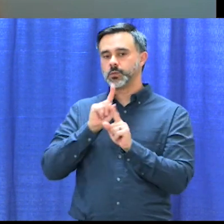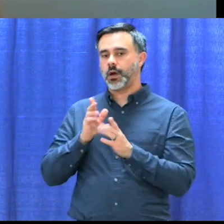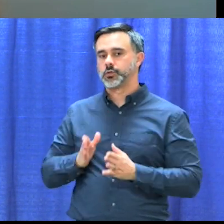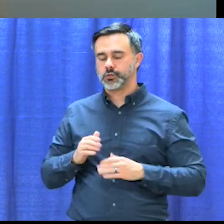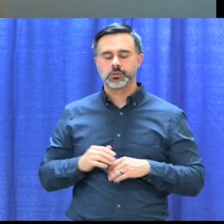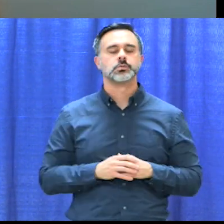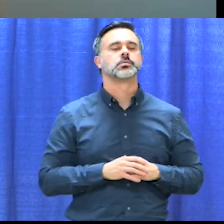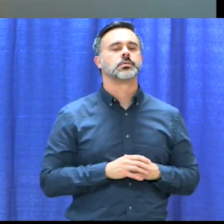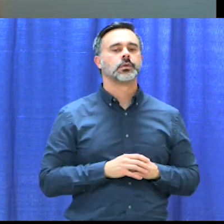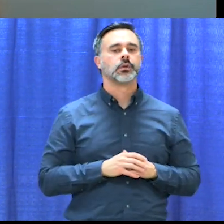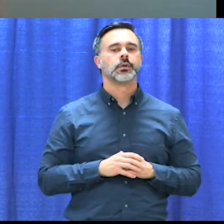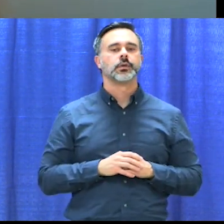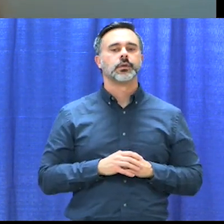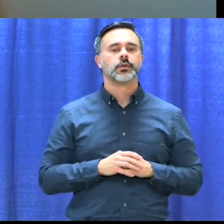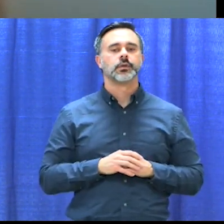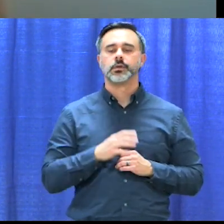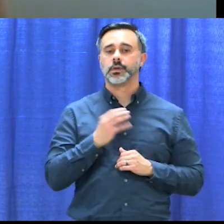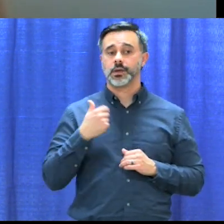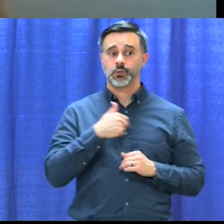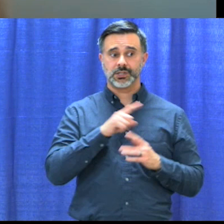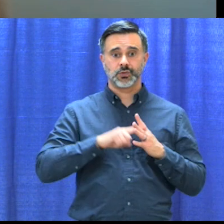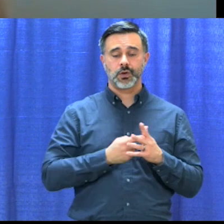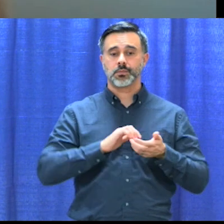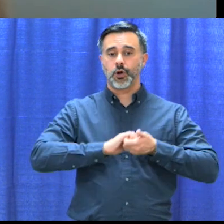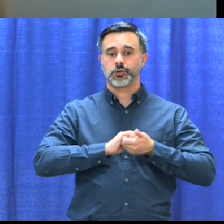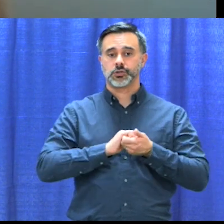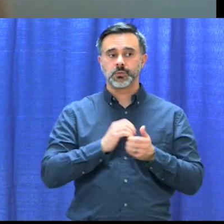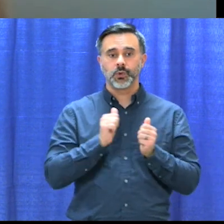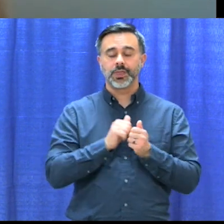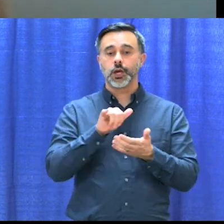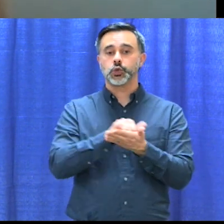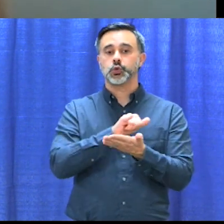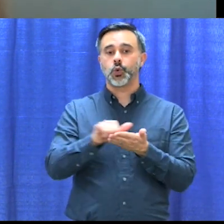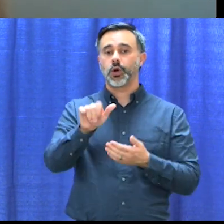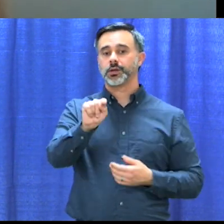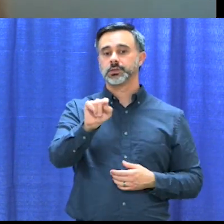We've also announced that we have entered into partnership with the New York Times to